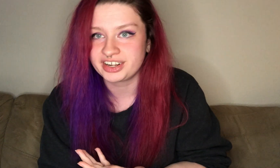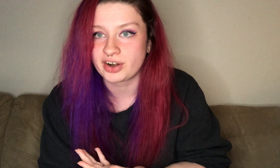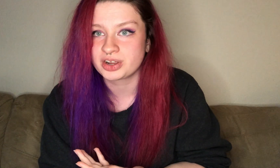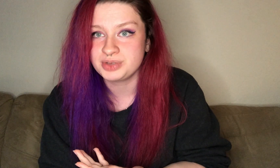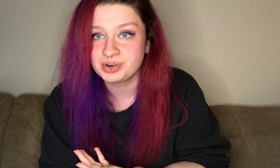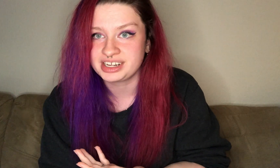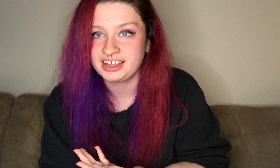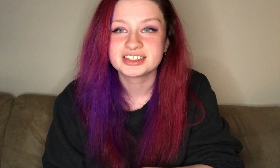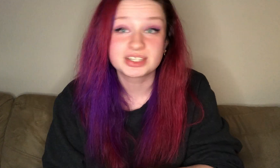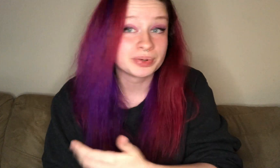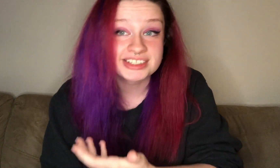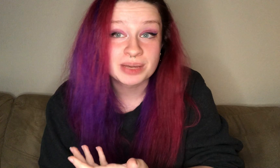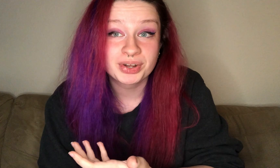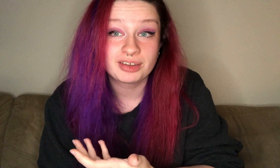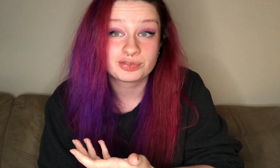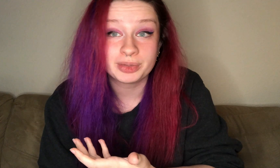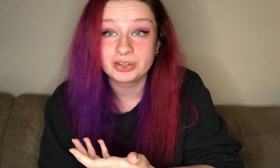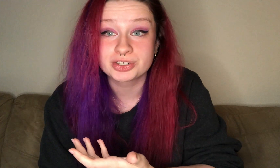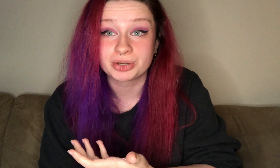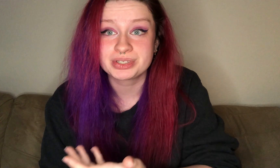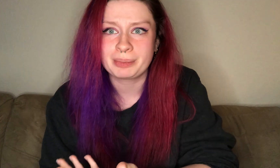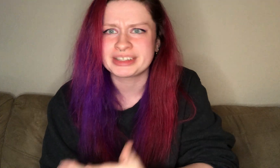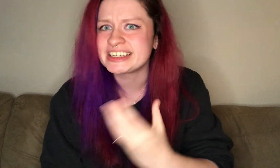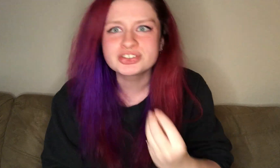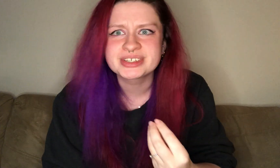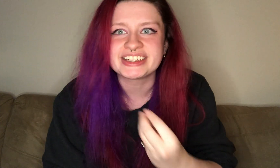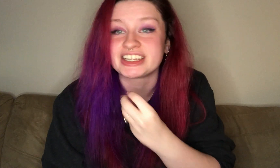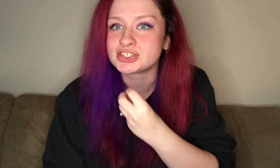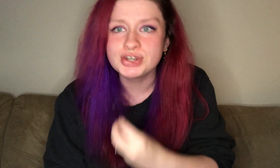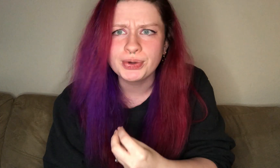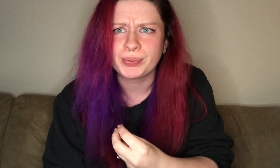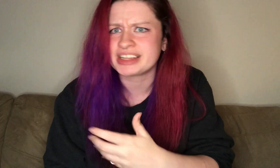our community so when someone unfamiliar shows up it's interesting it's new it's